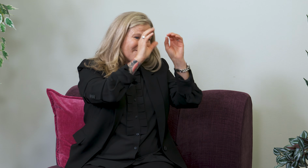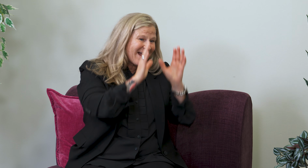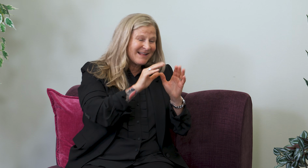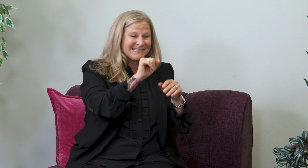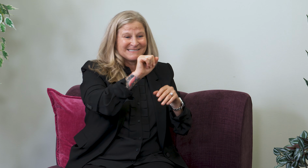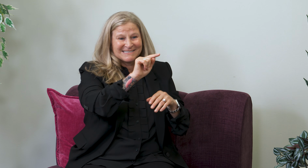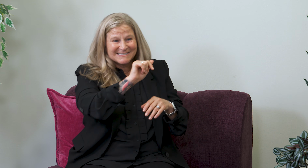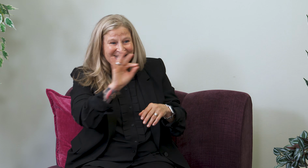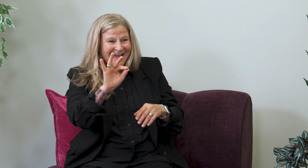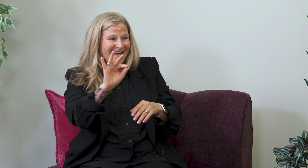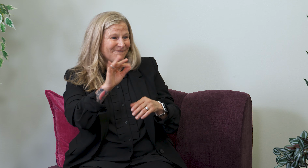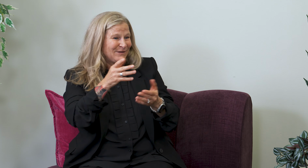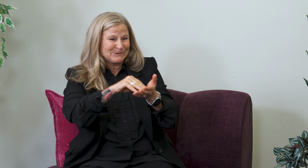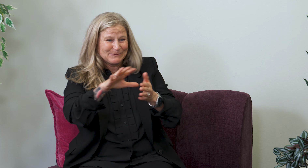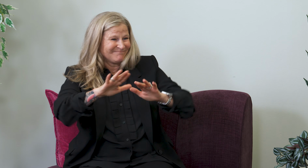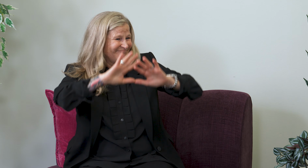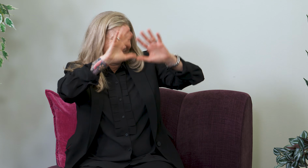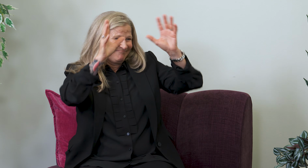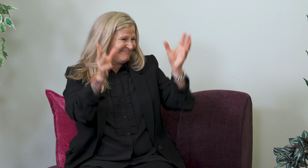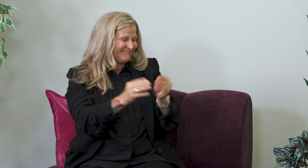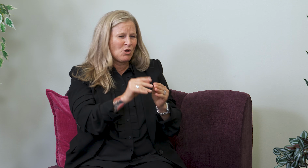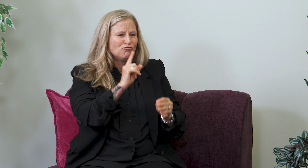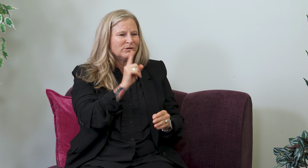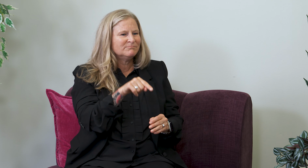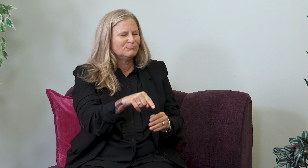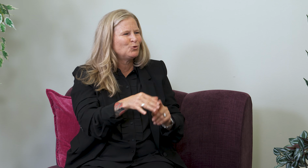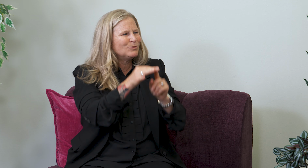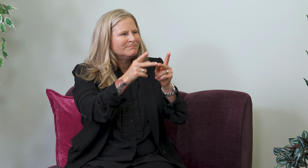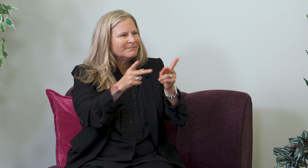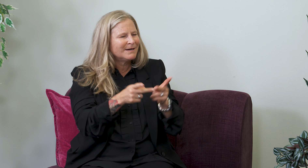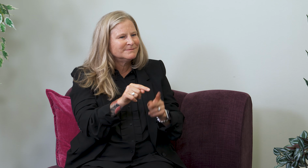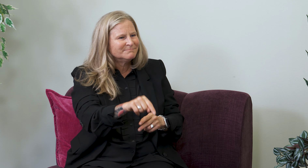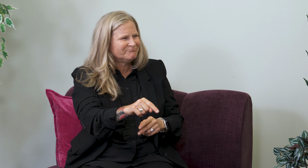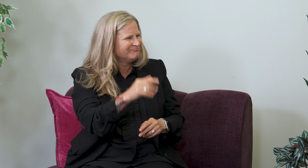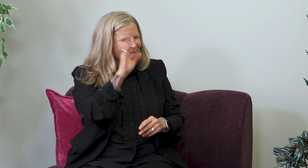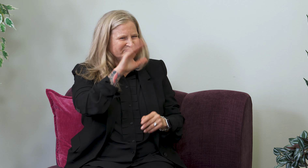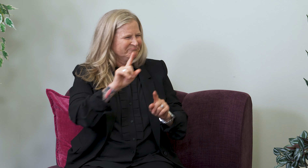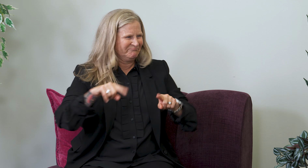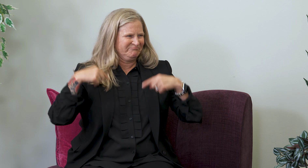in their career, whether they be faculty, staff, students. It's an all encompassing place